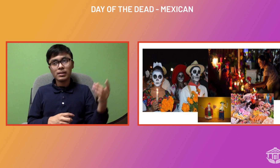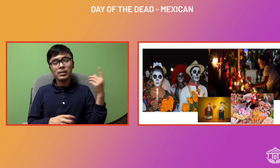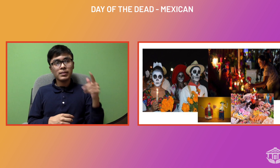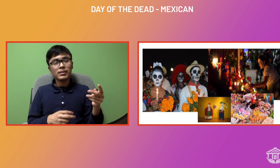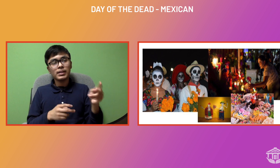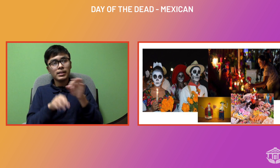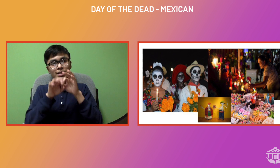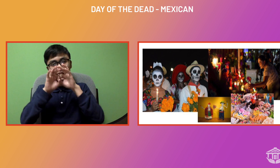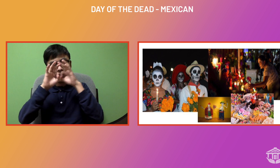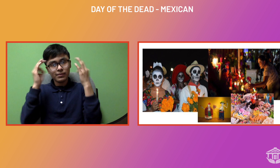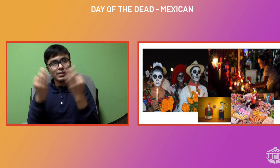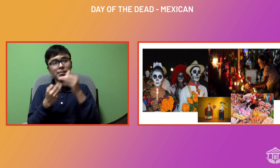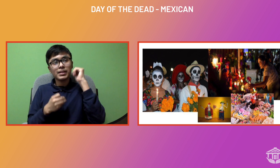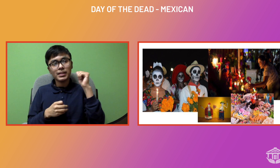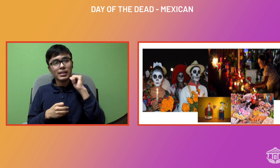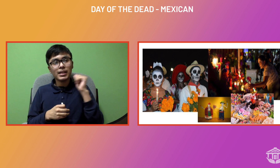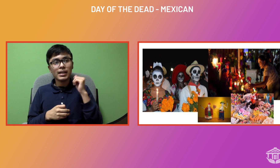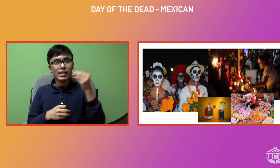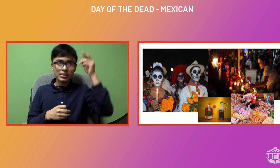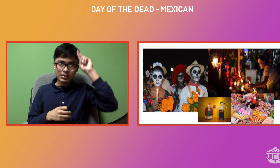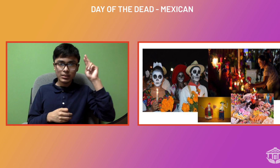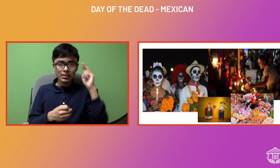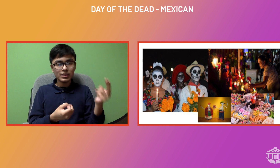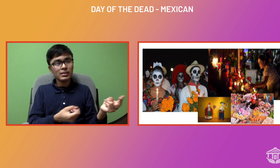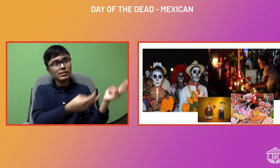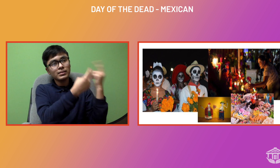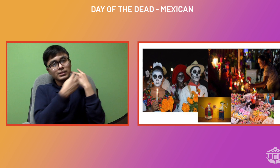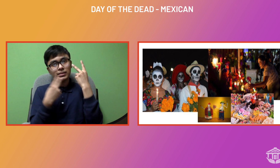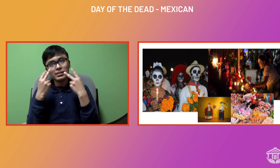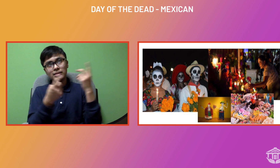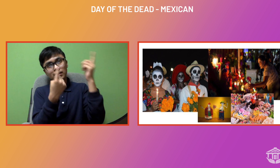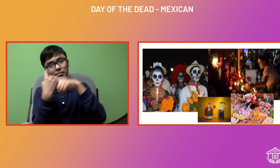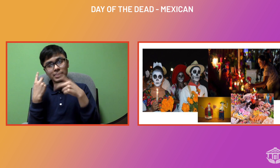Then our family comes to visit and see the altar, and we have a party.